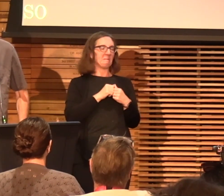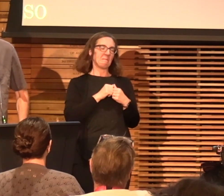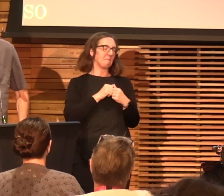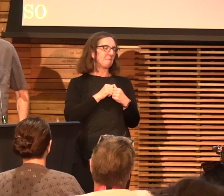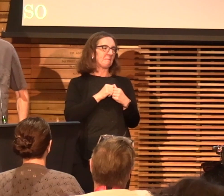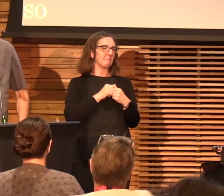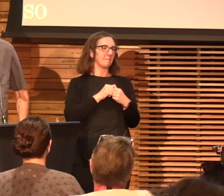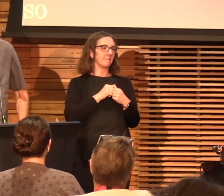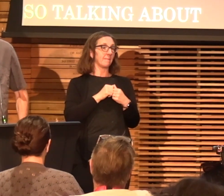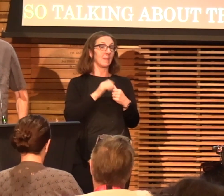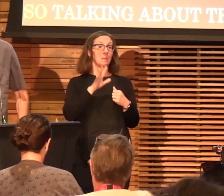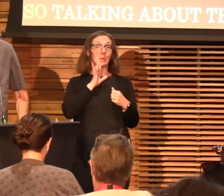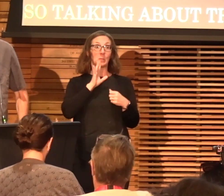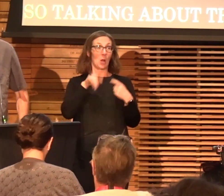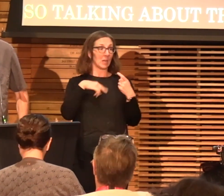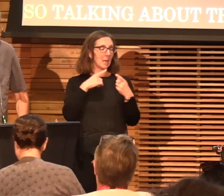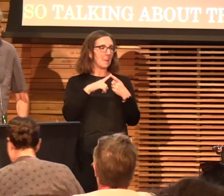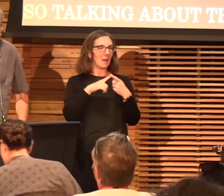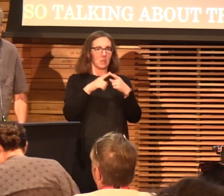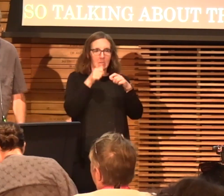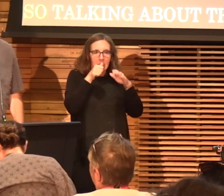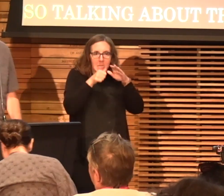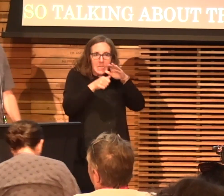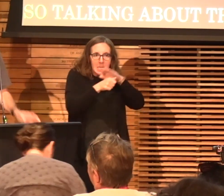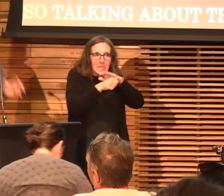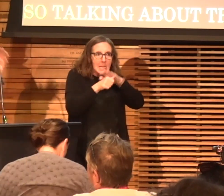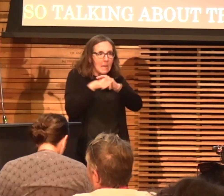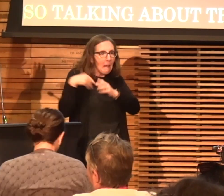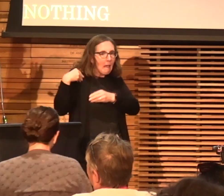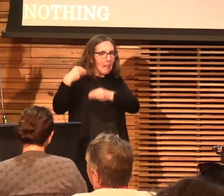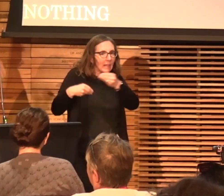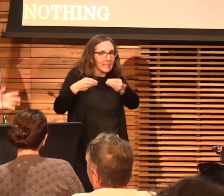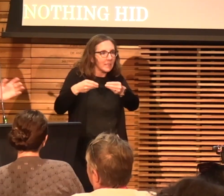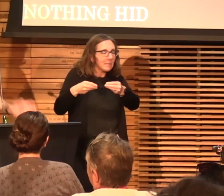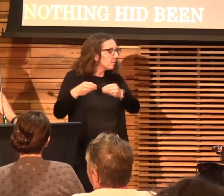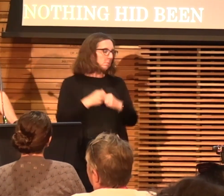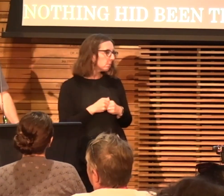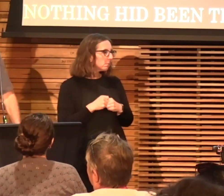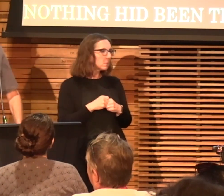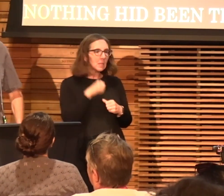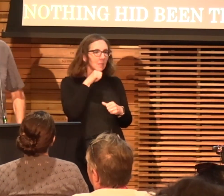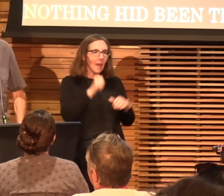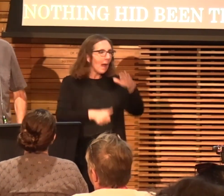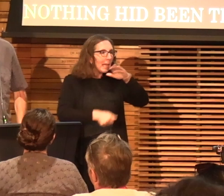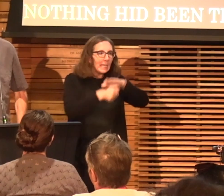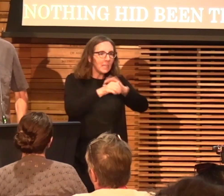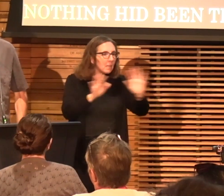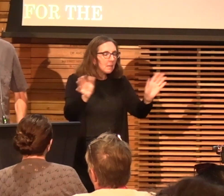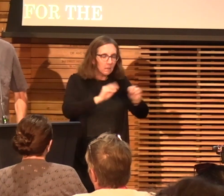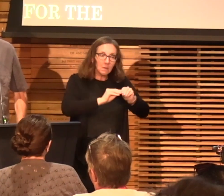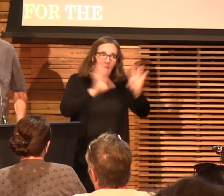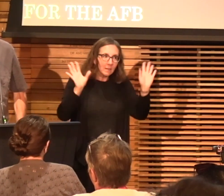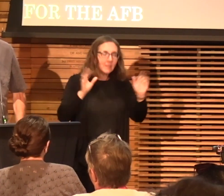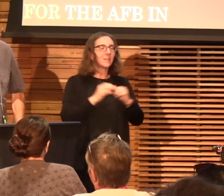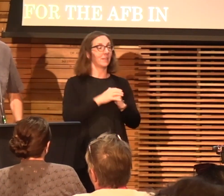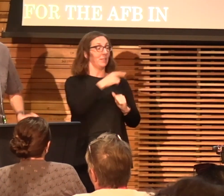talking about the hidden legacies, there's nothing hidden about this. So Helen goes to work for the AFB in 1924.